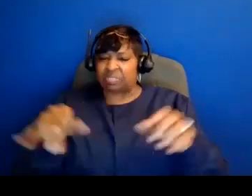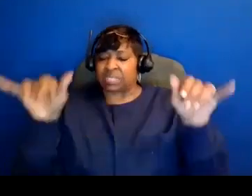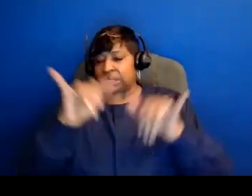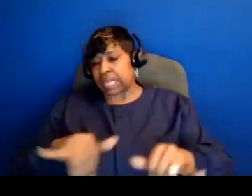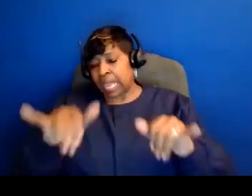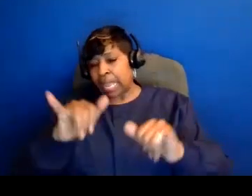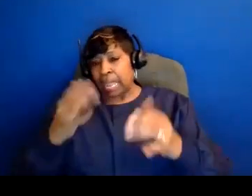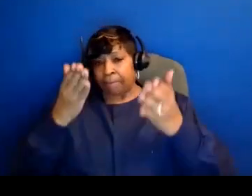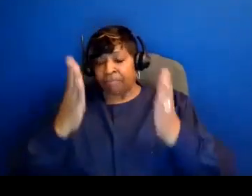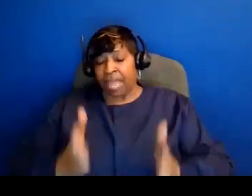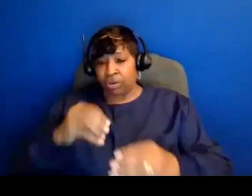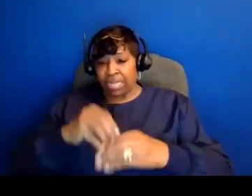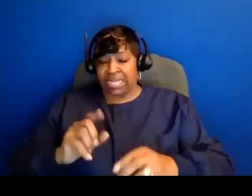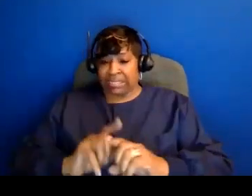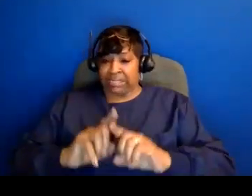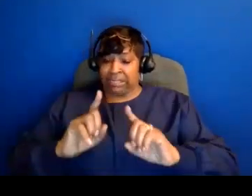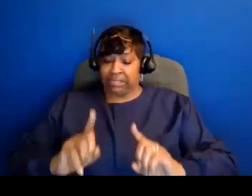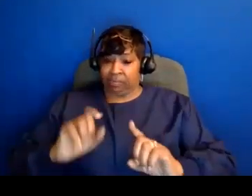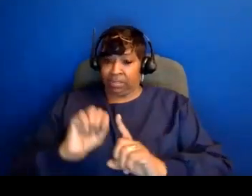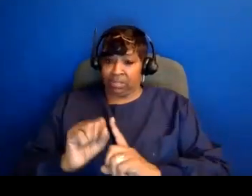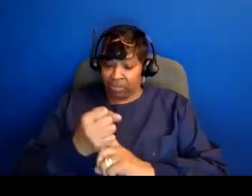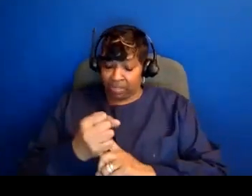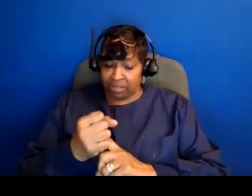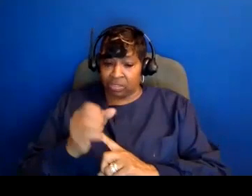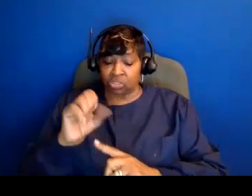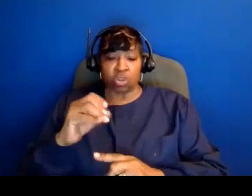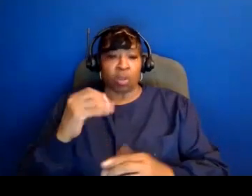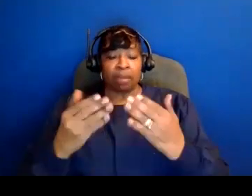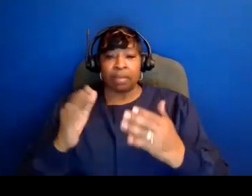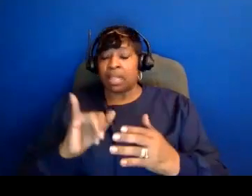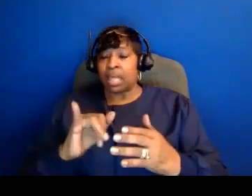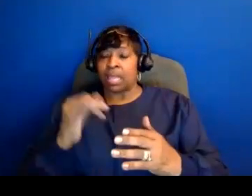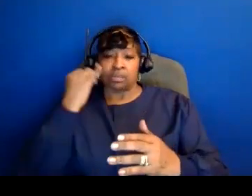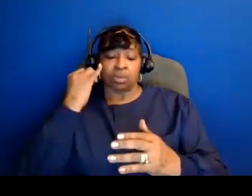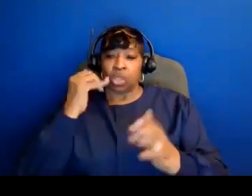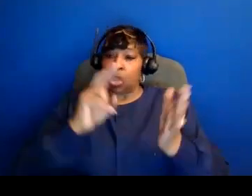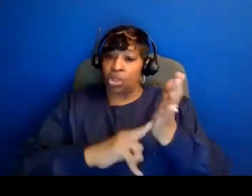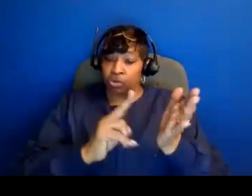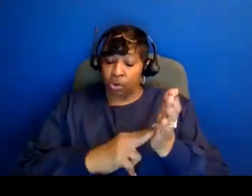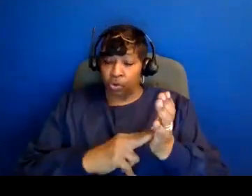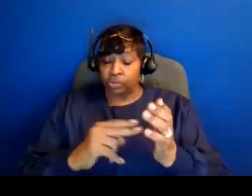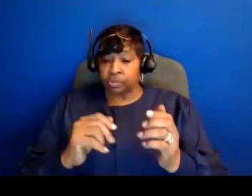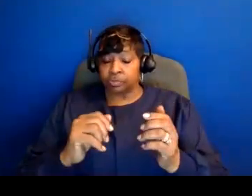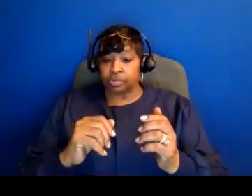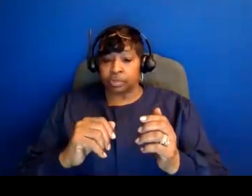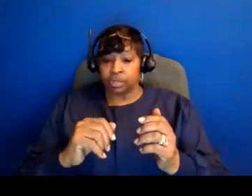lauravanpuymbrouck: people with disabilities, experiences. Interacting with healthcare providers. Has shown that